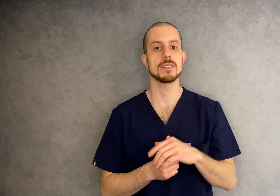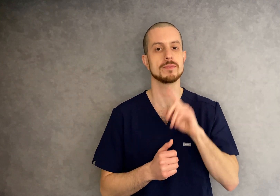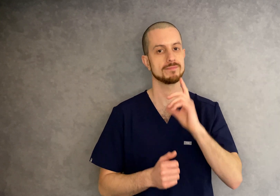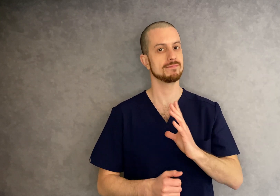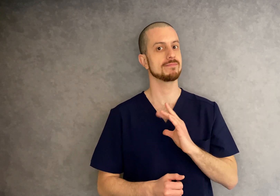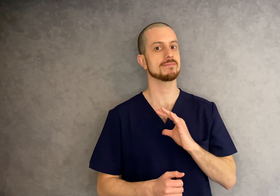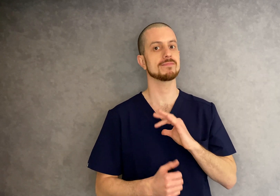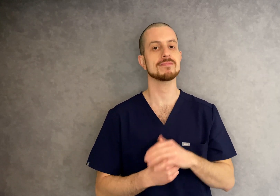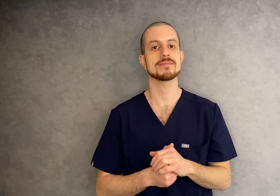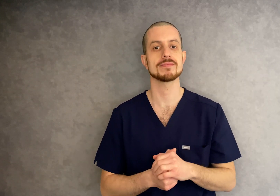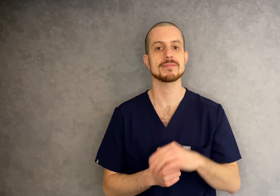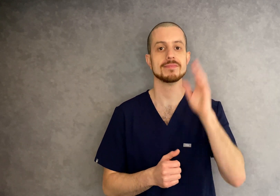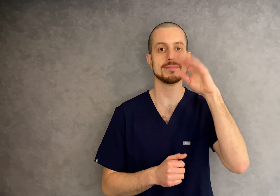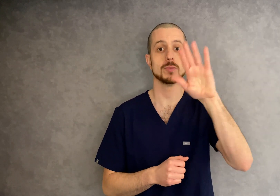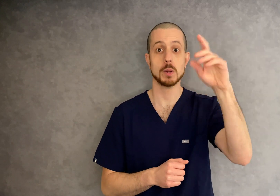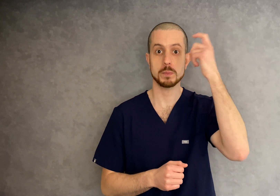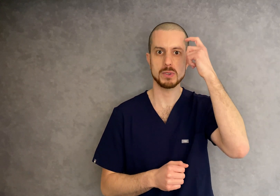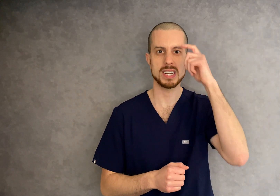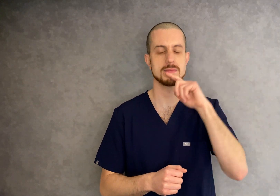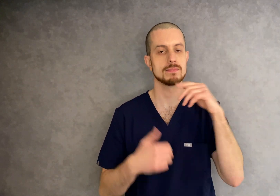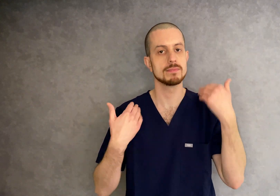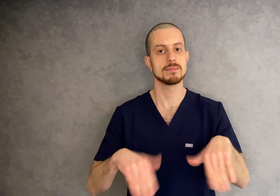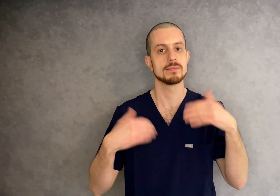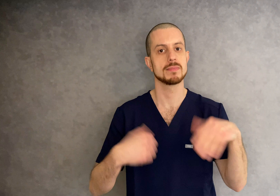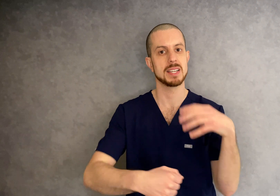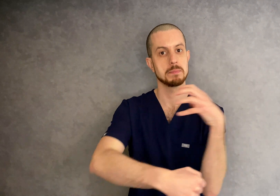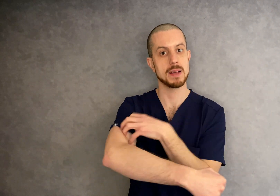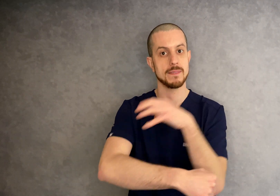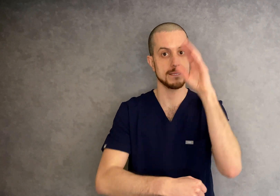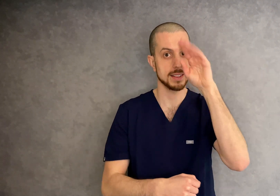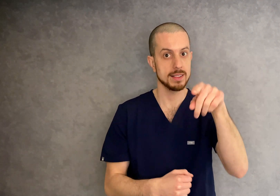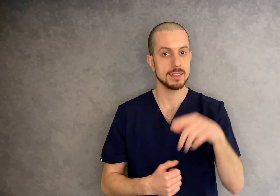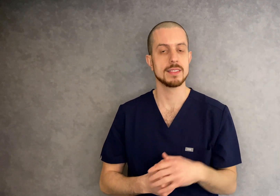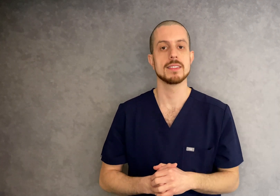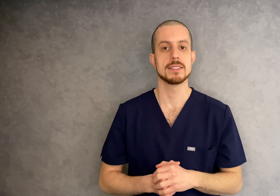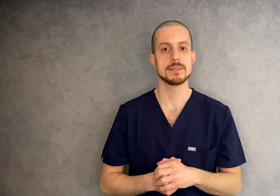It's pretty neat! Did you know that your brain is extremely powerful?